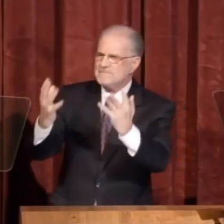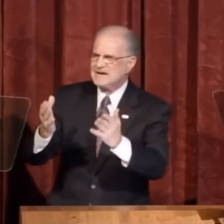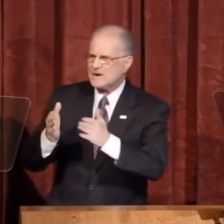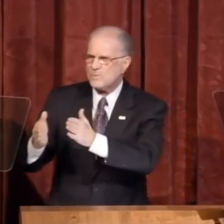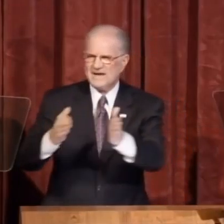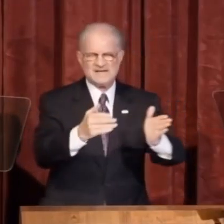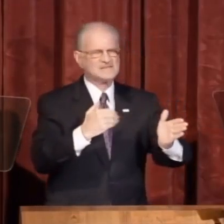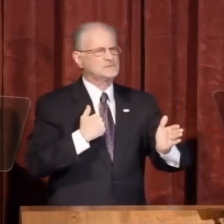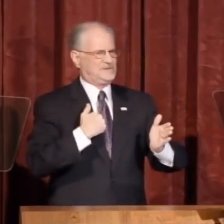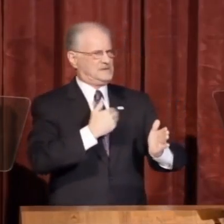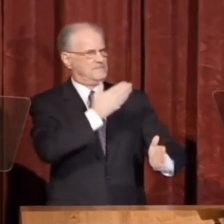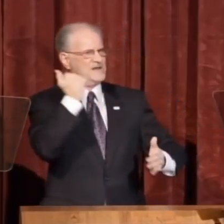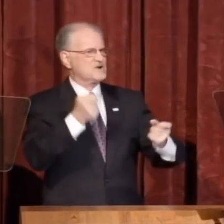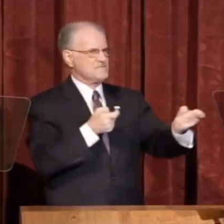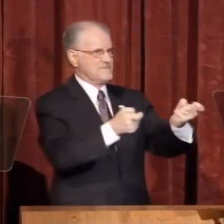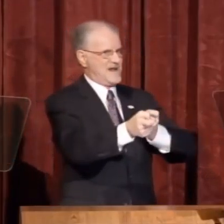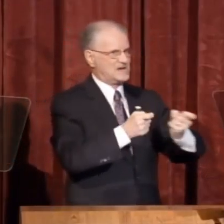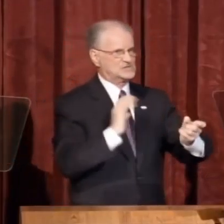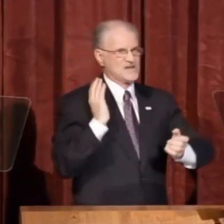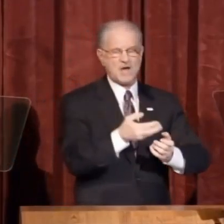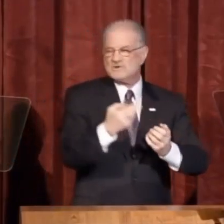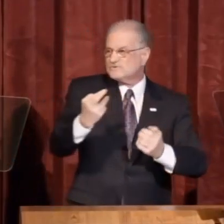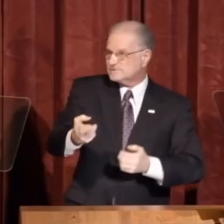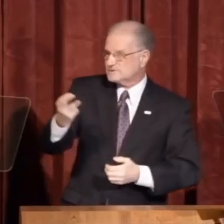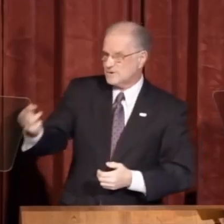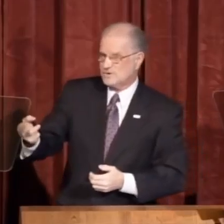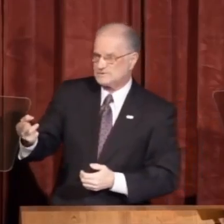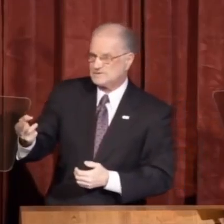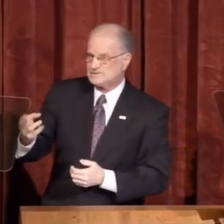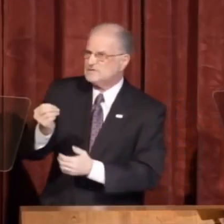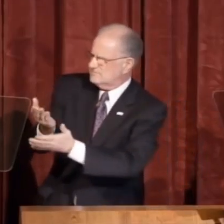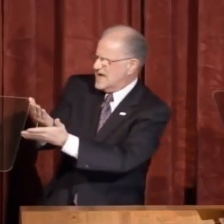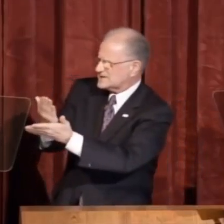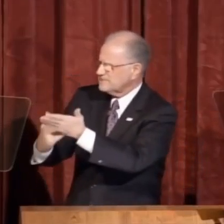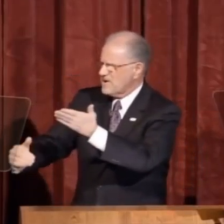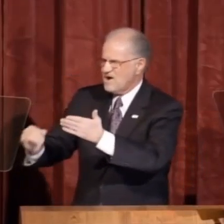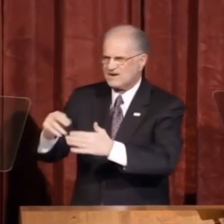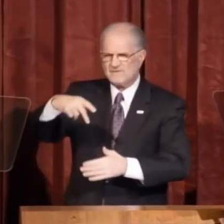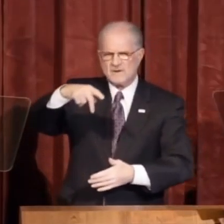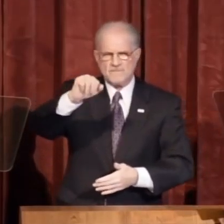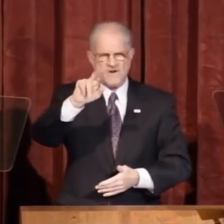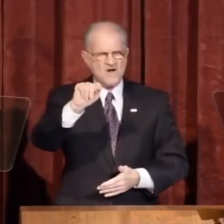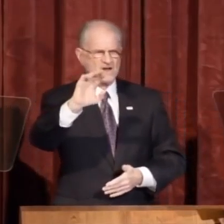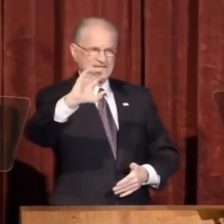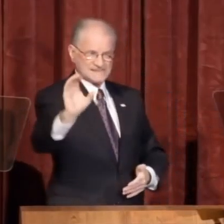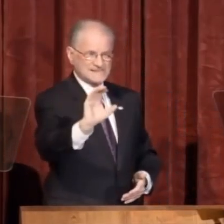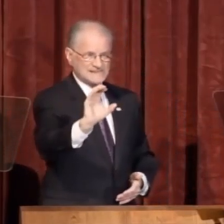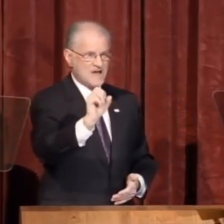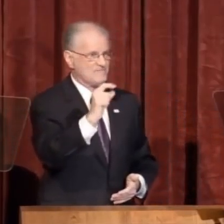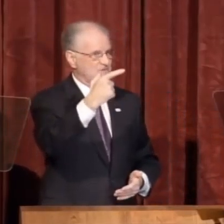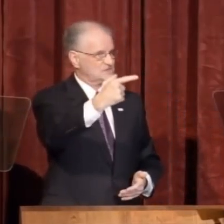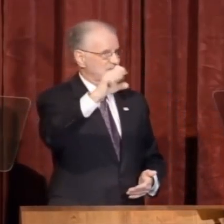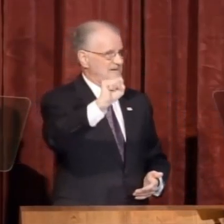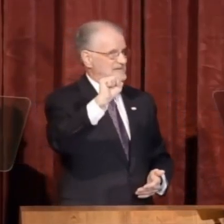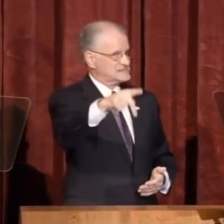Let me cite another example of change.